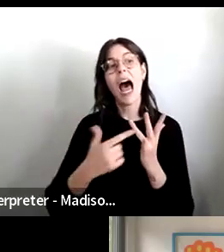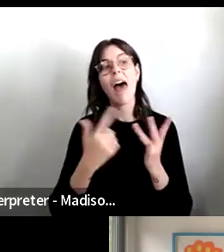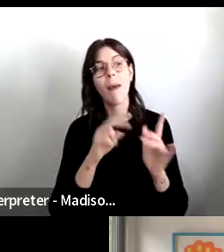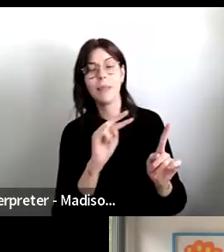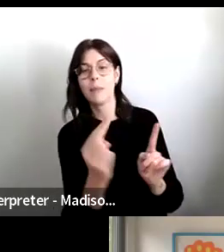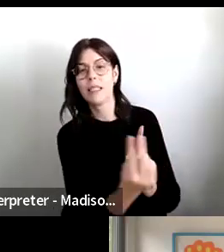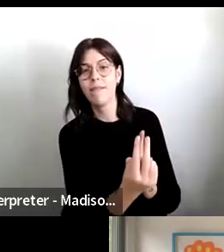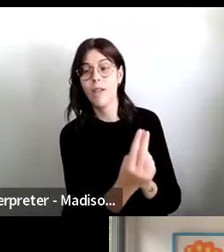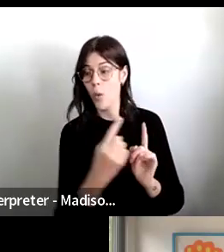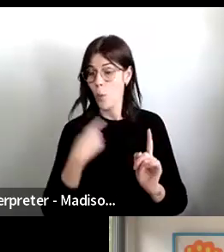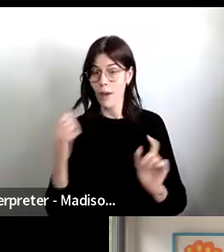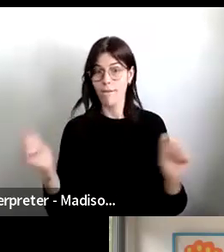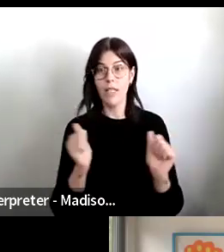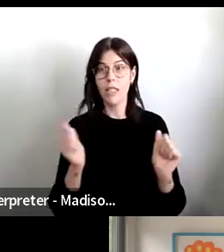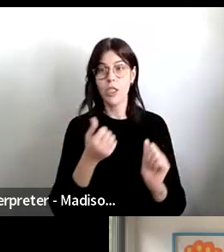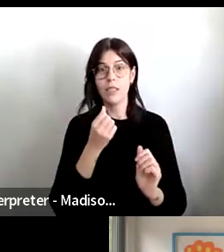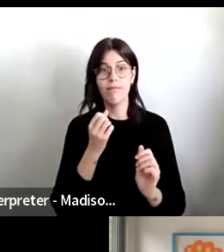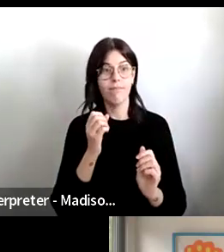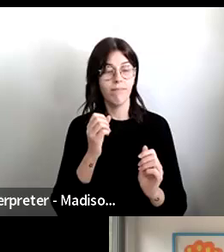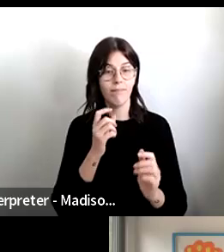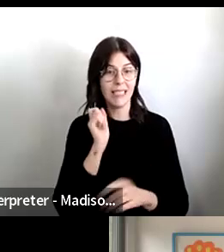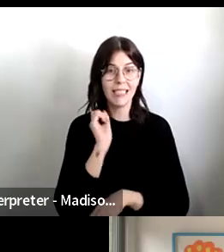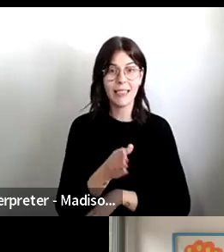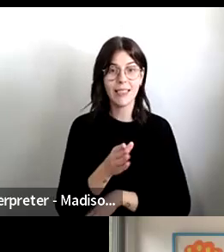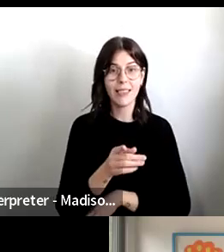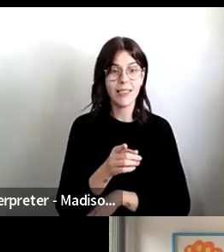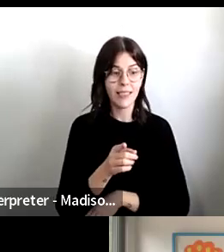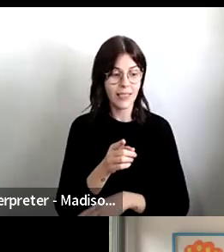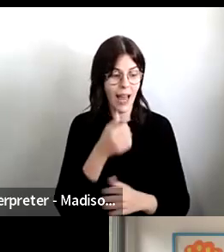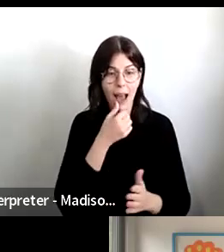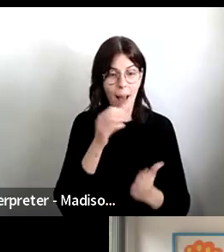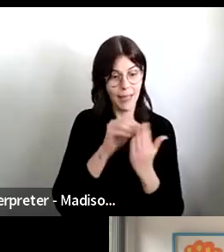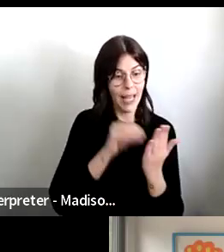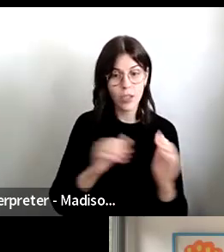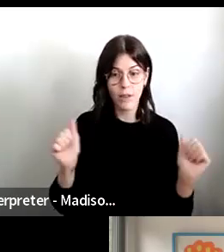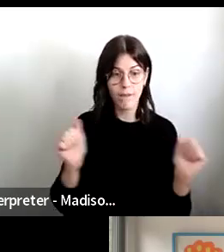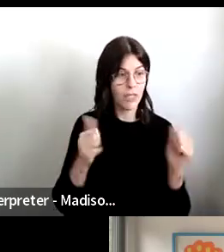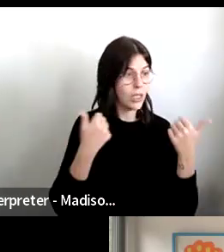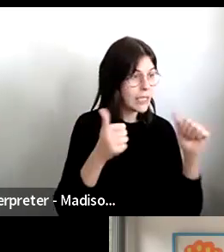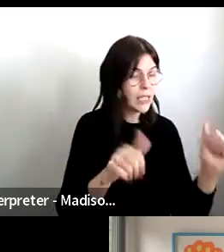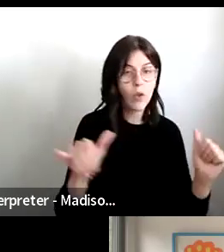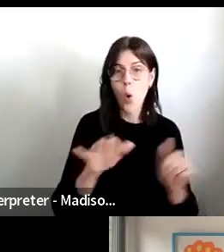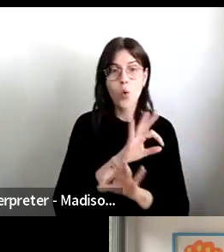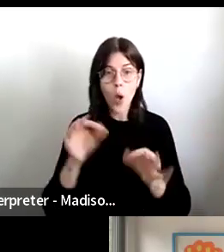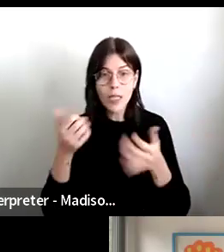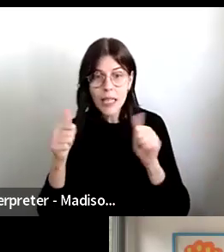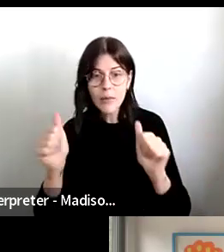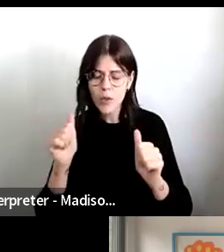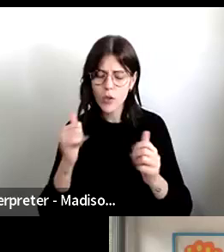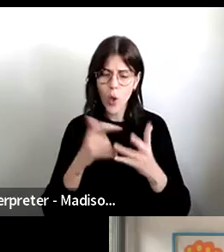applications and been successful or unsuccessful and so there is such an empathy and respect and